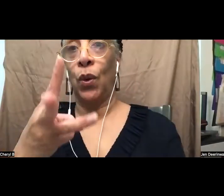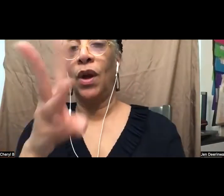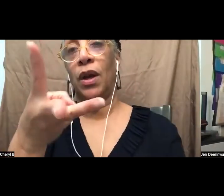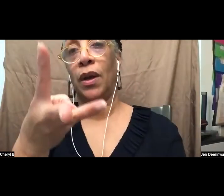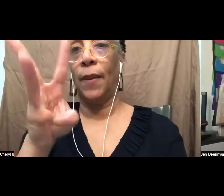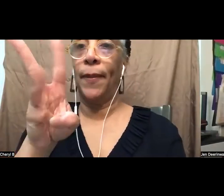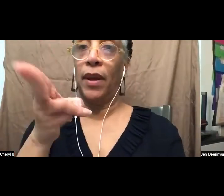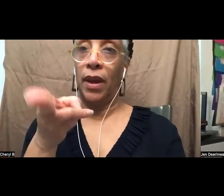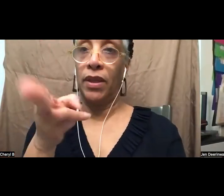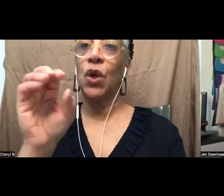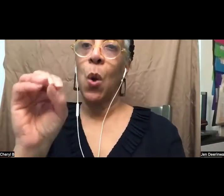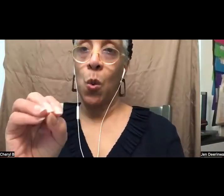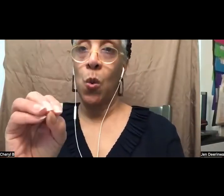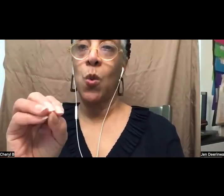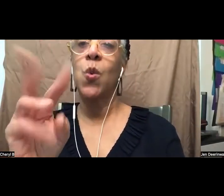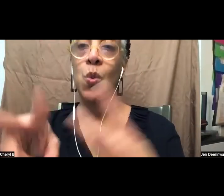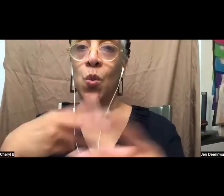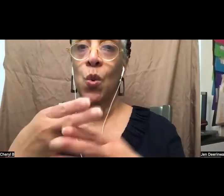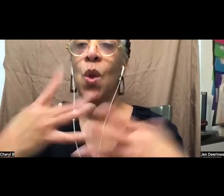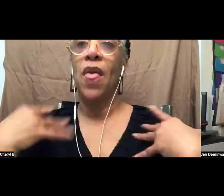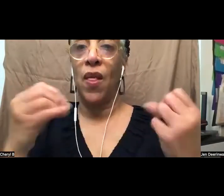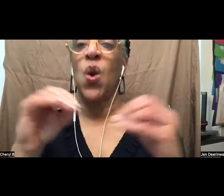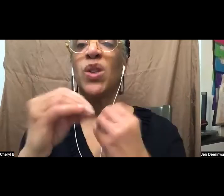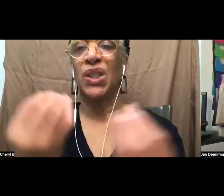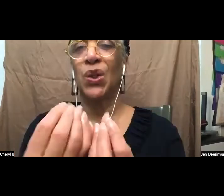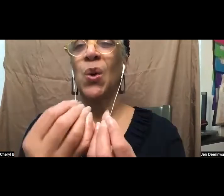15% of the worlds population has a disability.